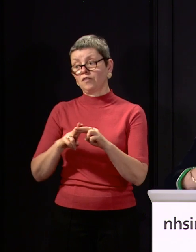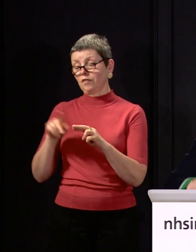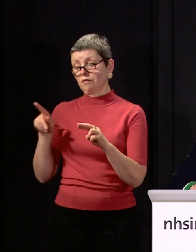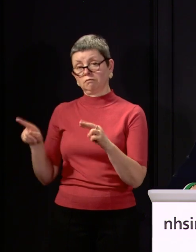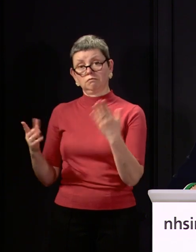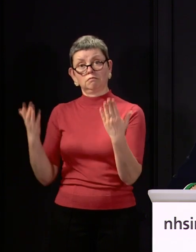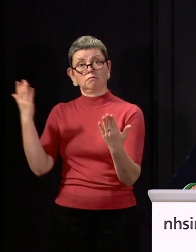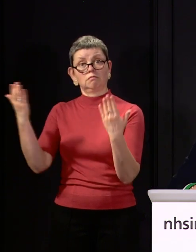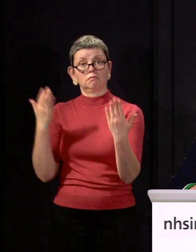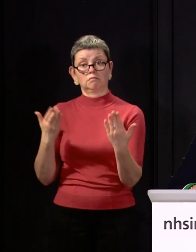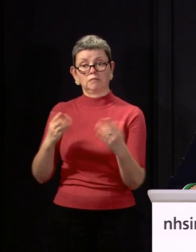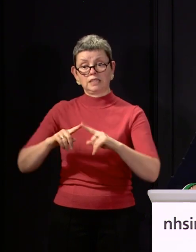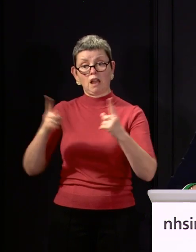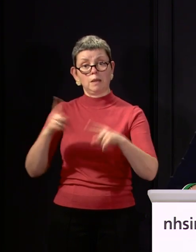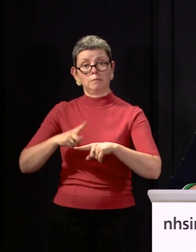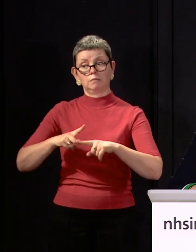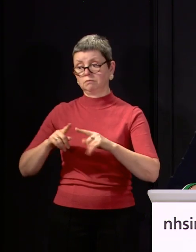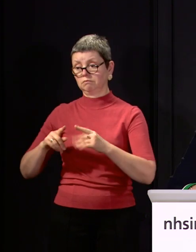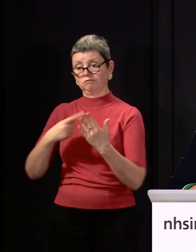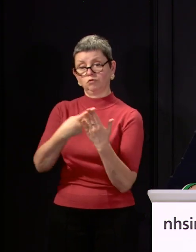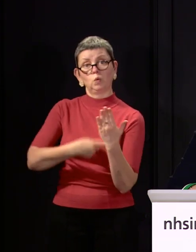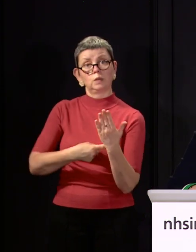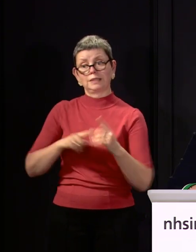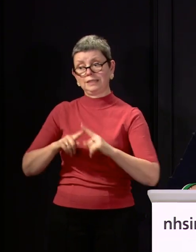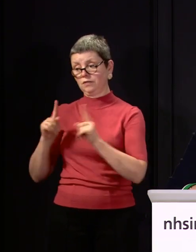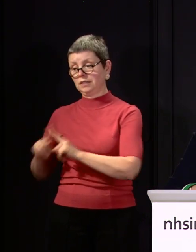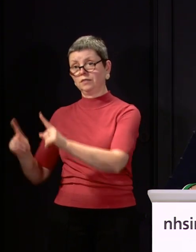that, in different parts. So if England moves out of certain measures before we do it's